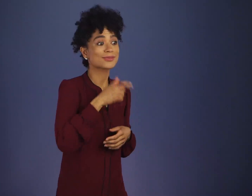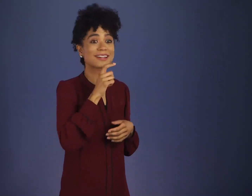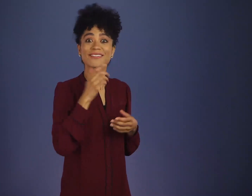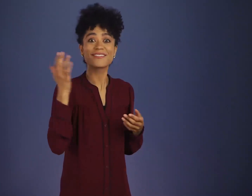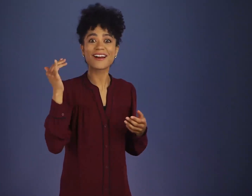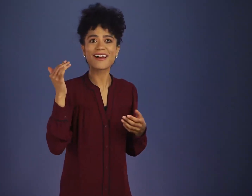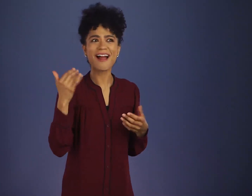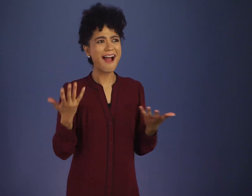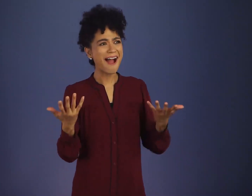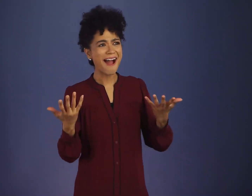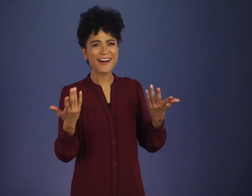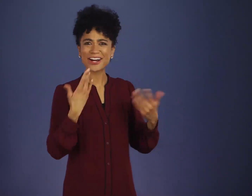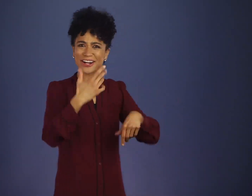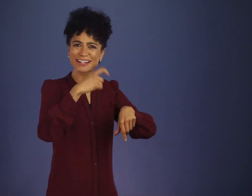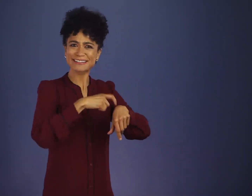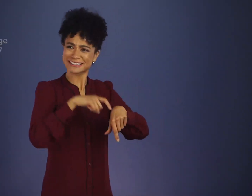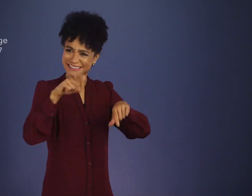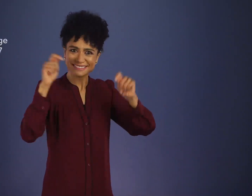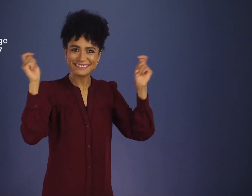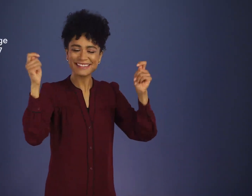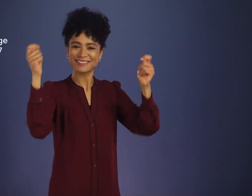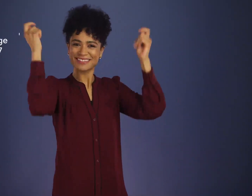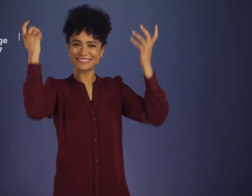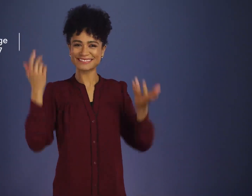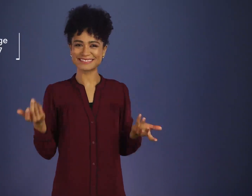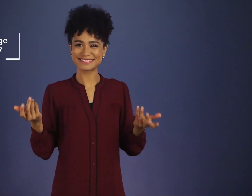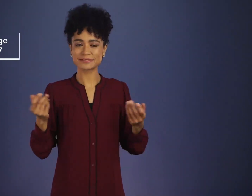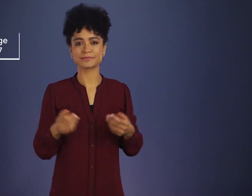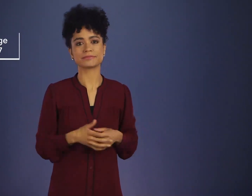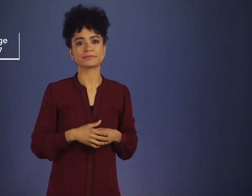We had to drink because times were hard or times were good.